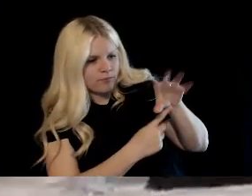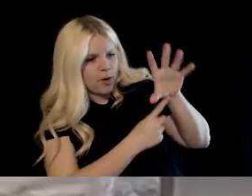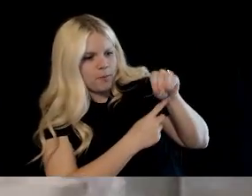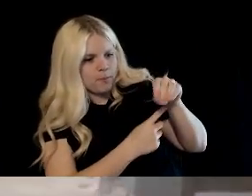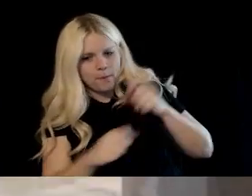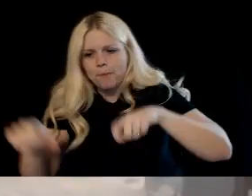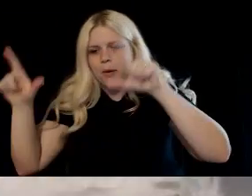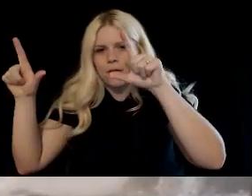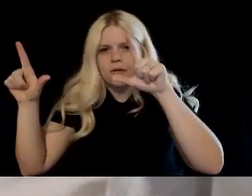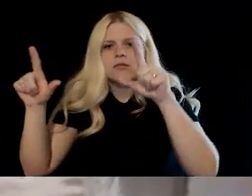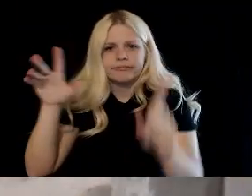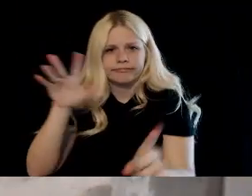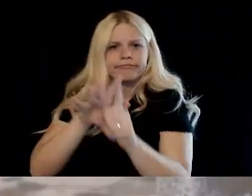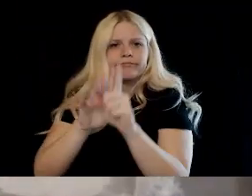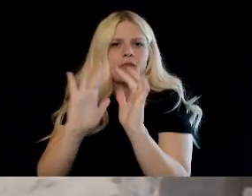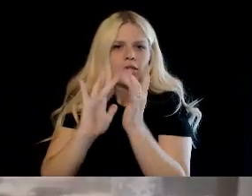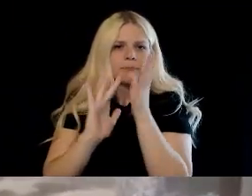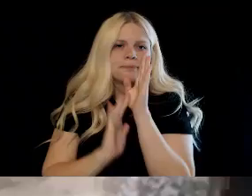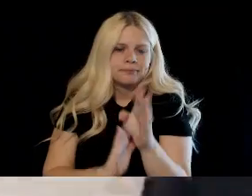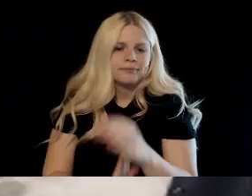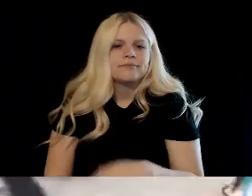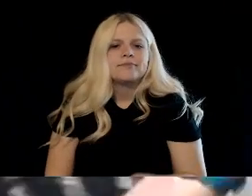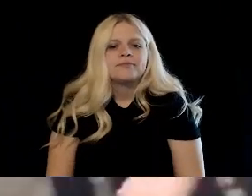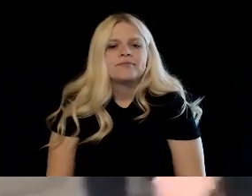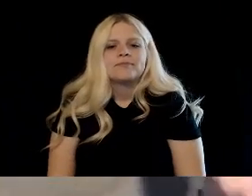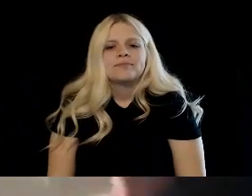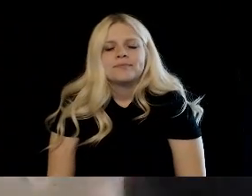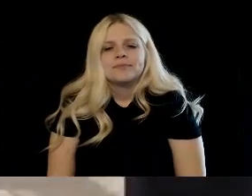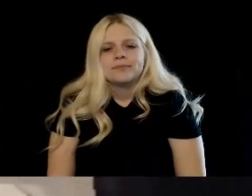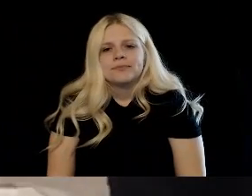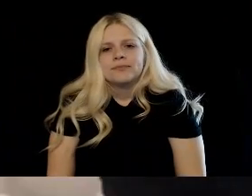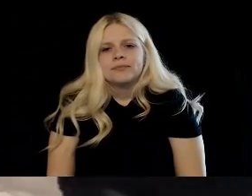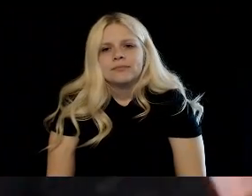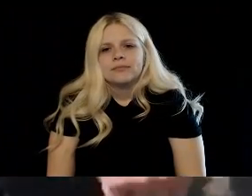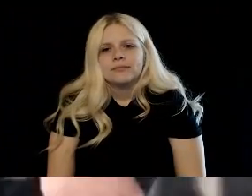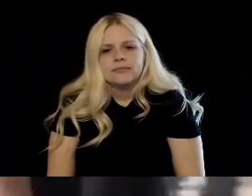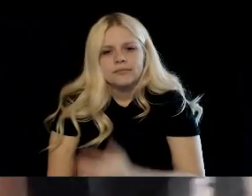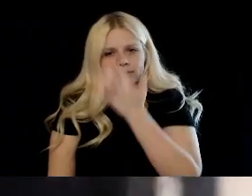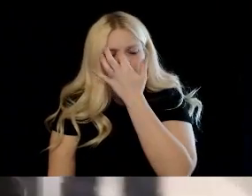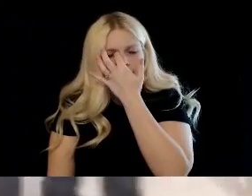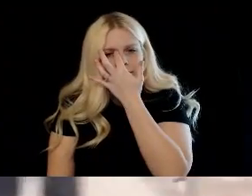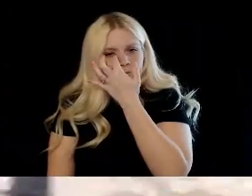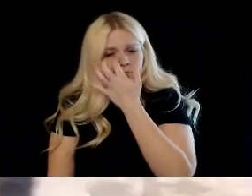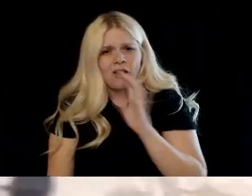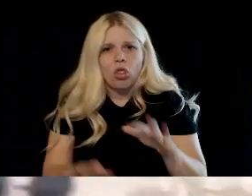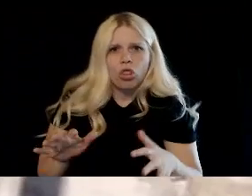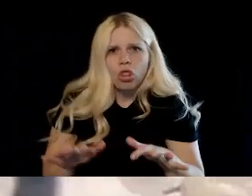it right there so it doesn't get splashed on. Erica: It's also super uneven terrain back here, so you do want to be careful.